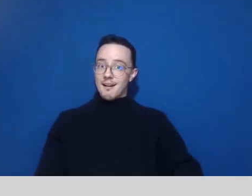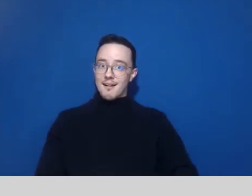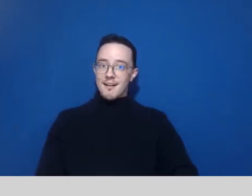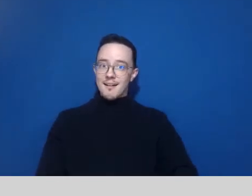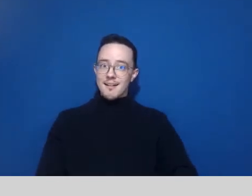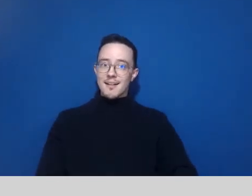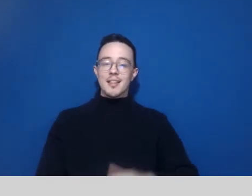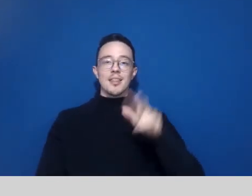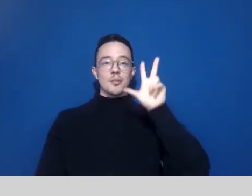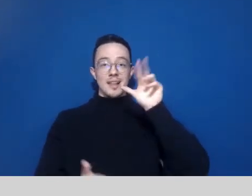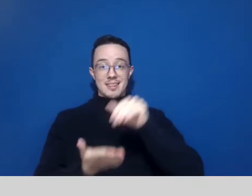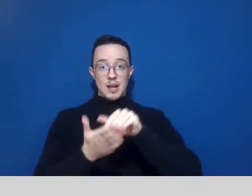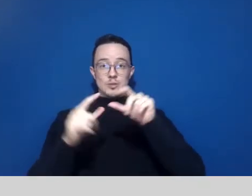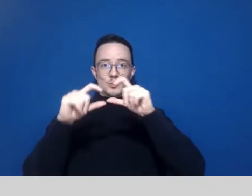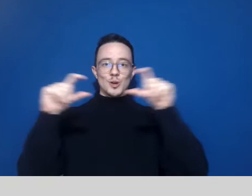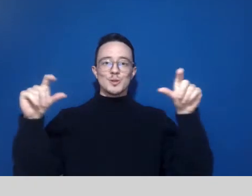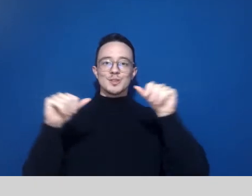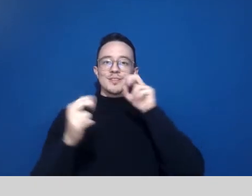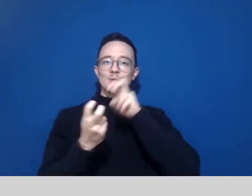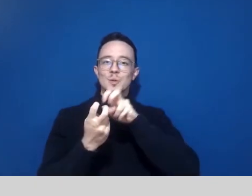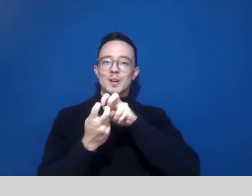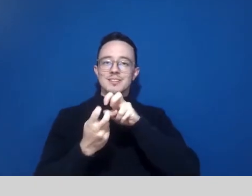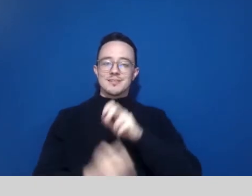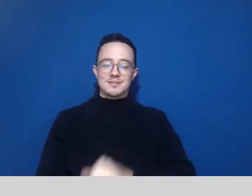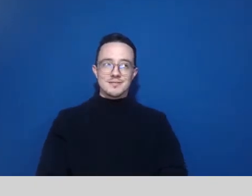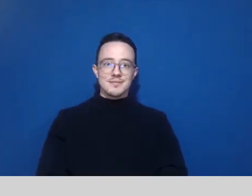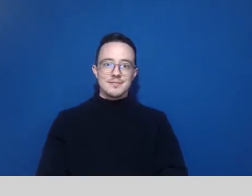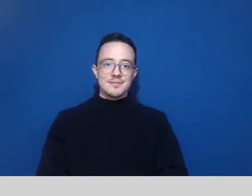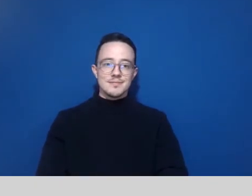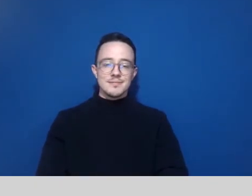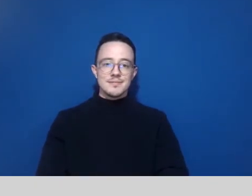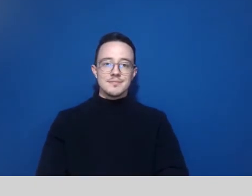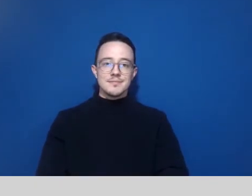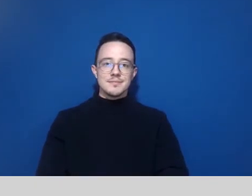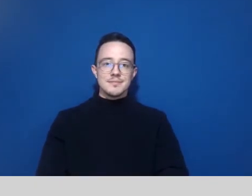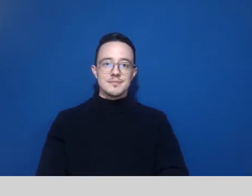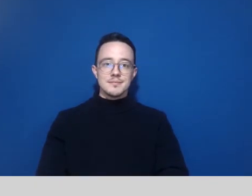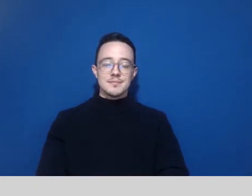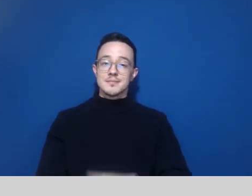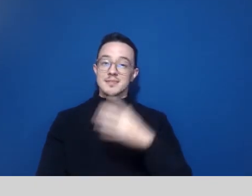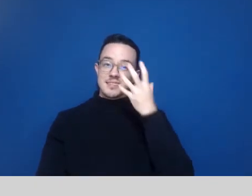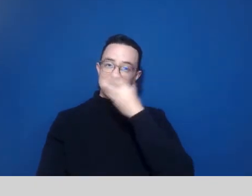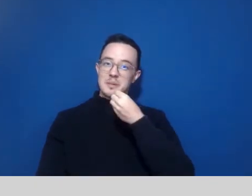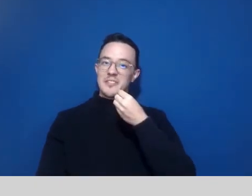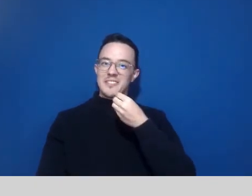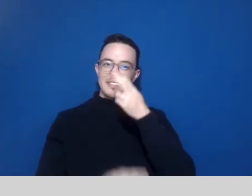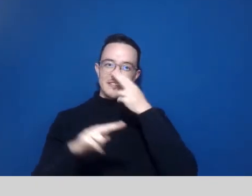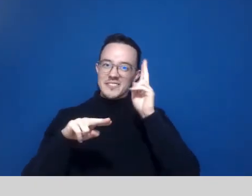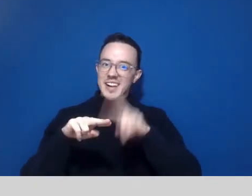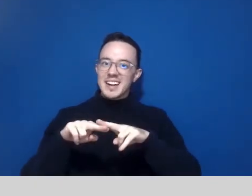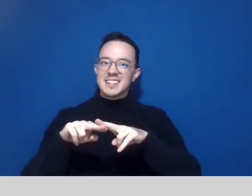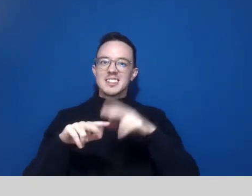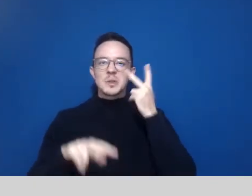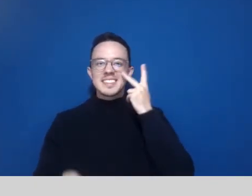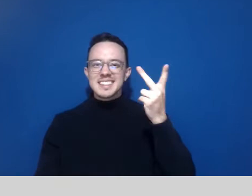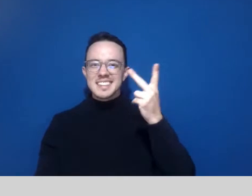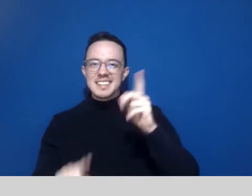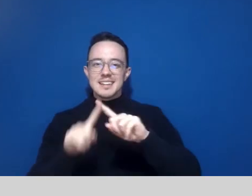And here we go here. Here are 3,000 rows of squirrel data. Faceting is kind of fun. You can see things like primary-fur color showing up